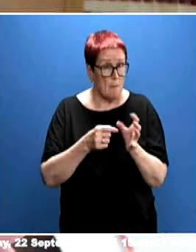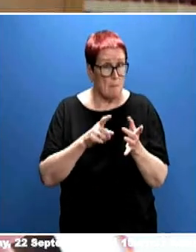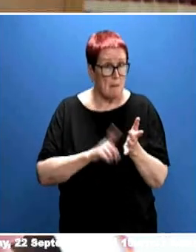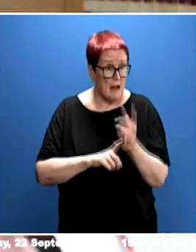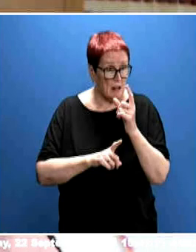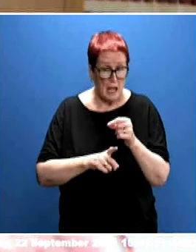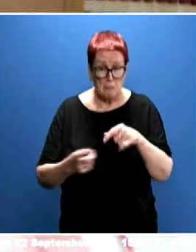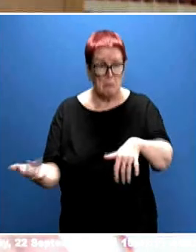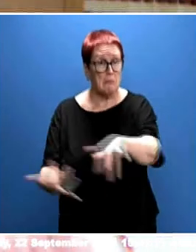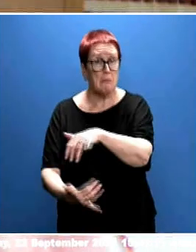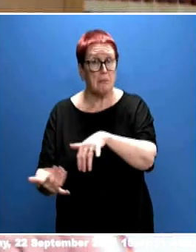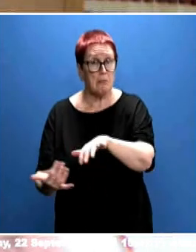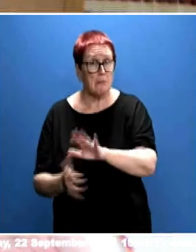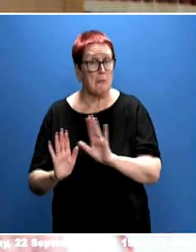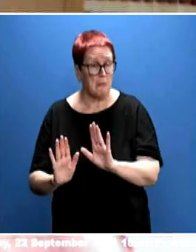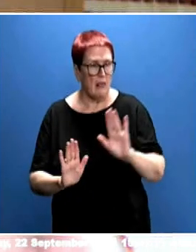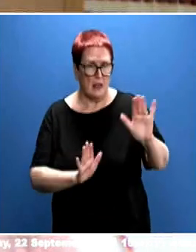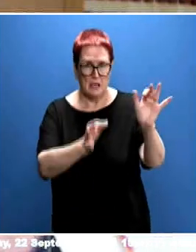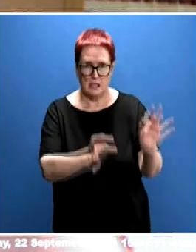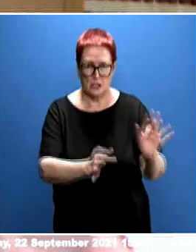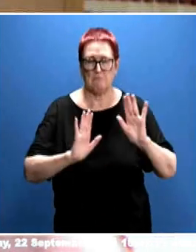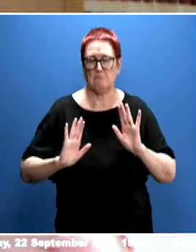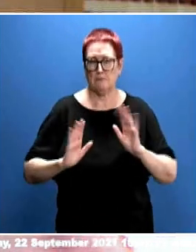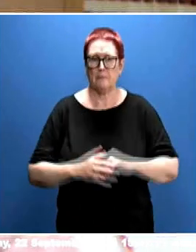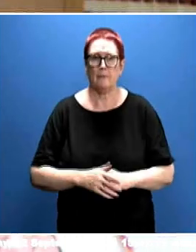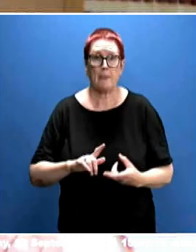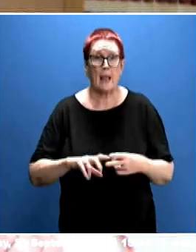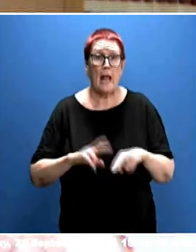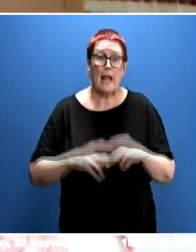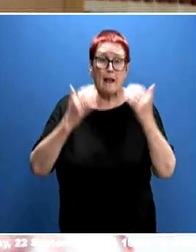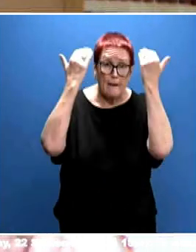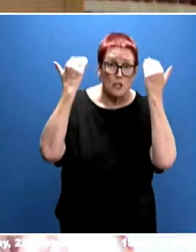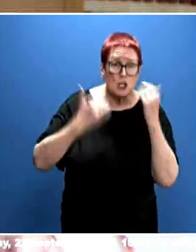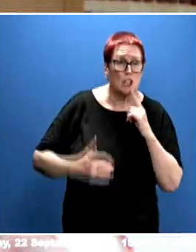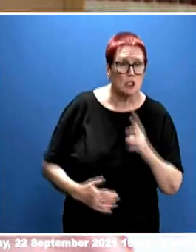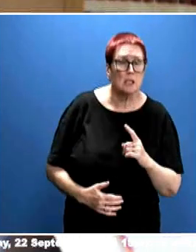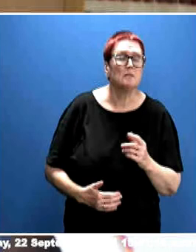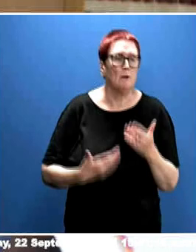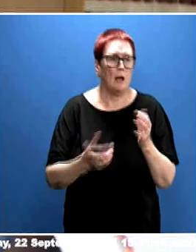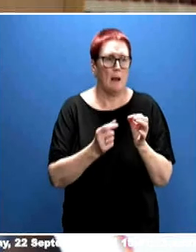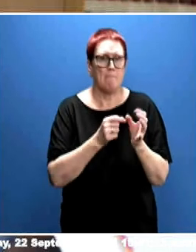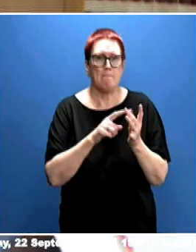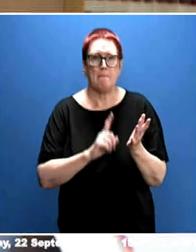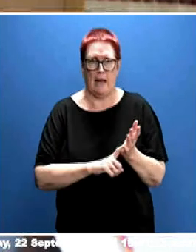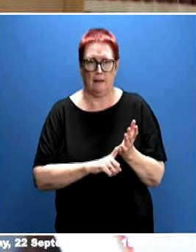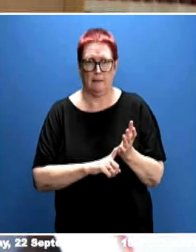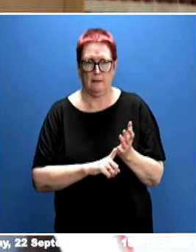For us, we then, if a child --- if the court then says yes, the child is going to get bail, we will then make a determination